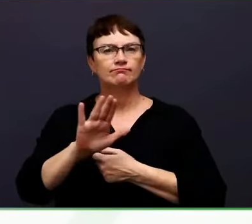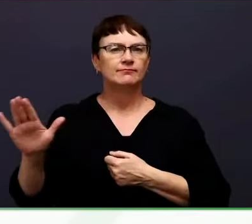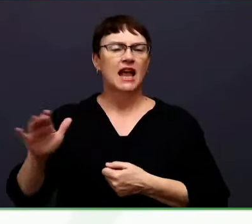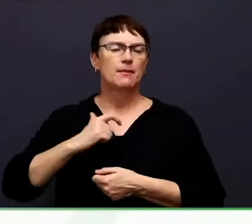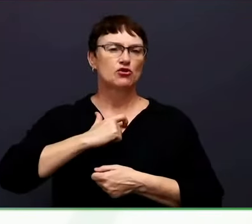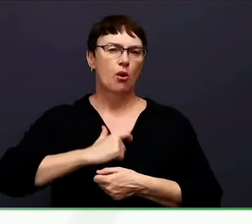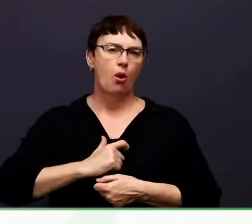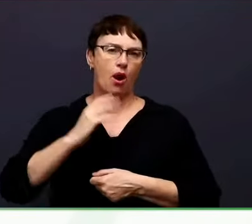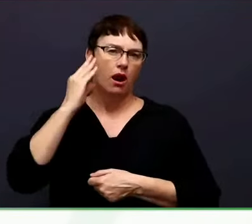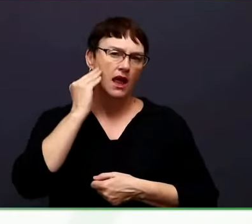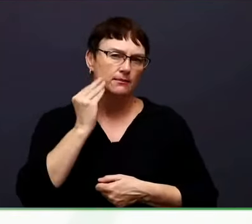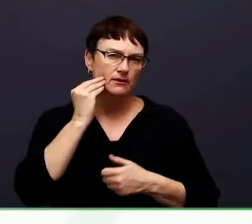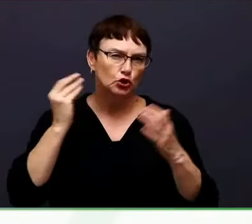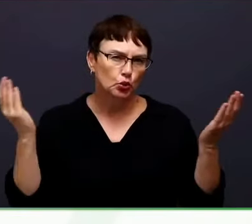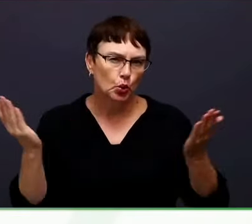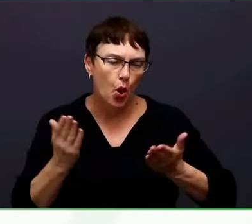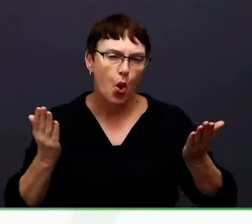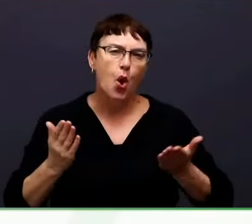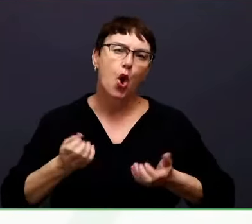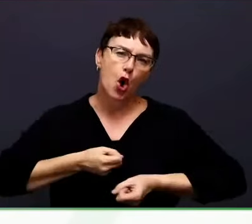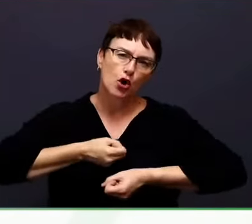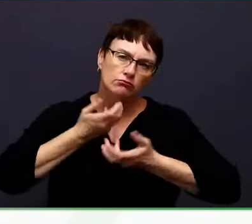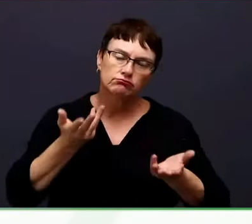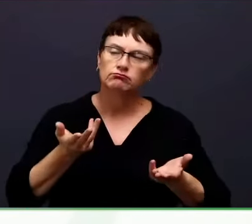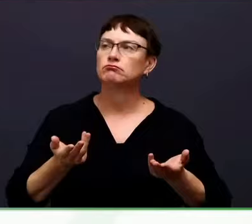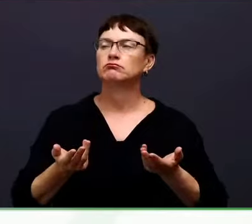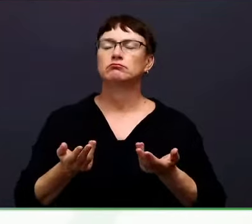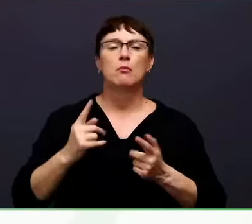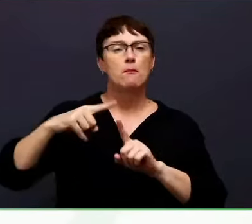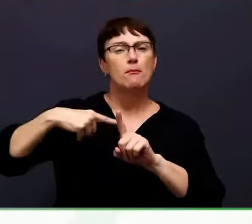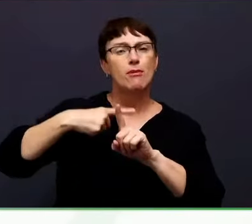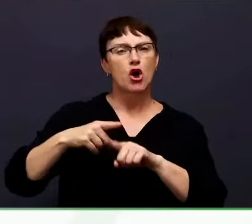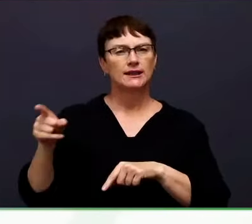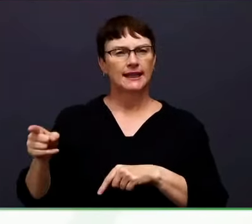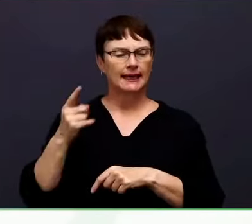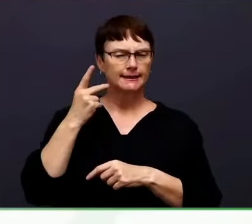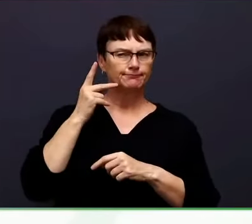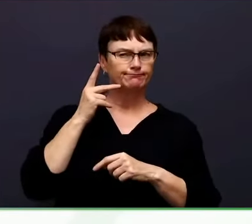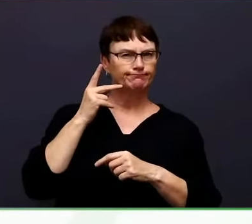acute on issues that concern people with Down syndrome over the country.